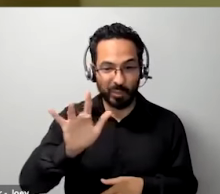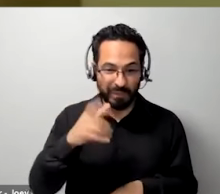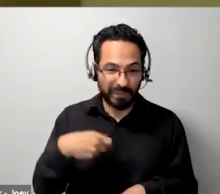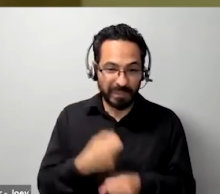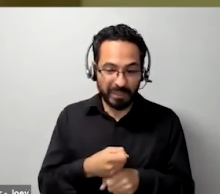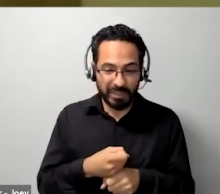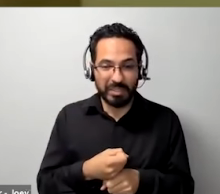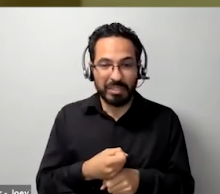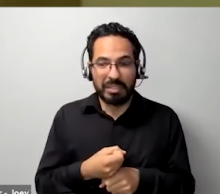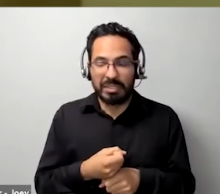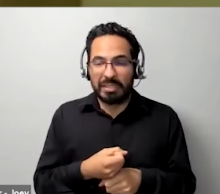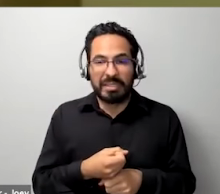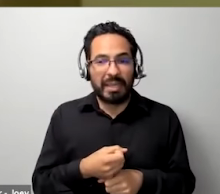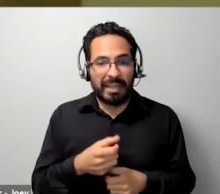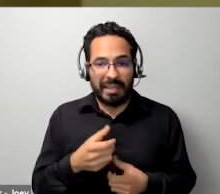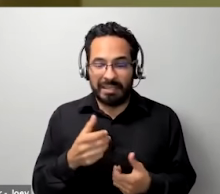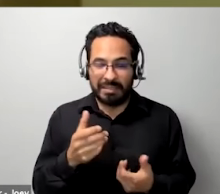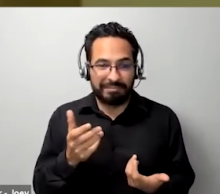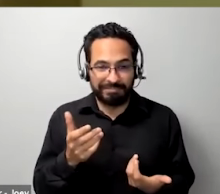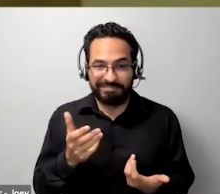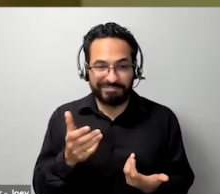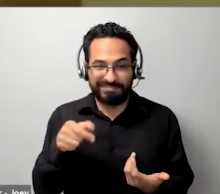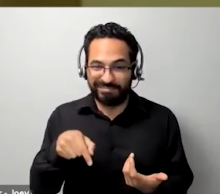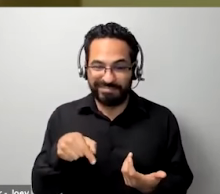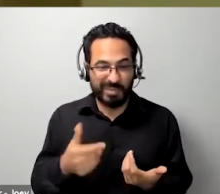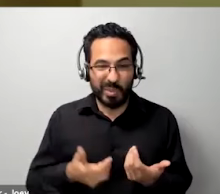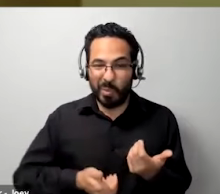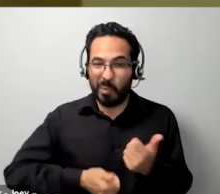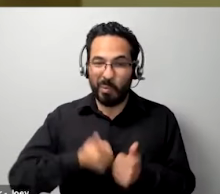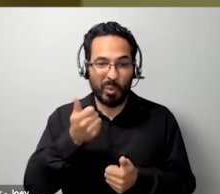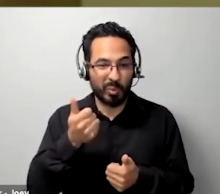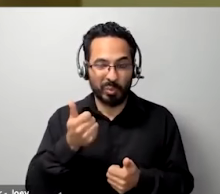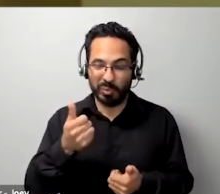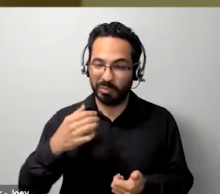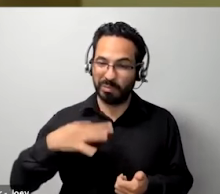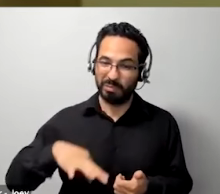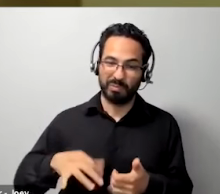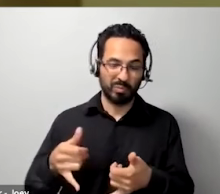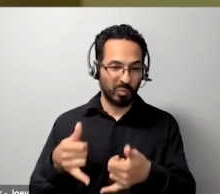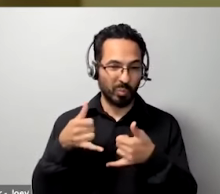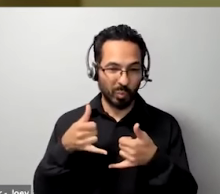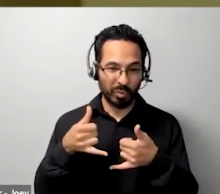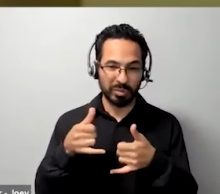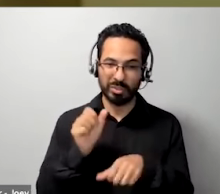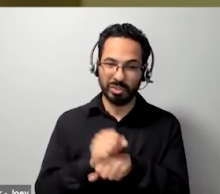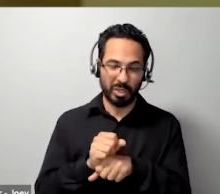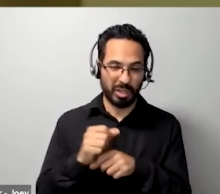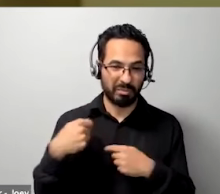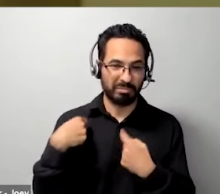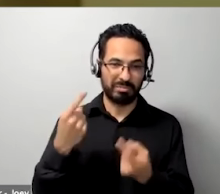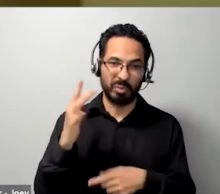And I will say, this has been the most rewarding and exciting job I've had in my 25-year career here at Verizon.